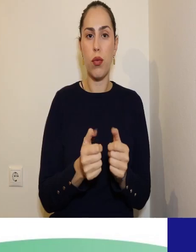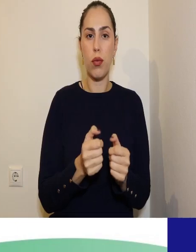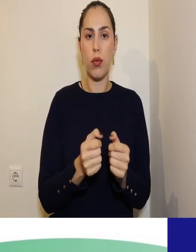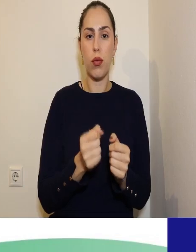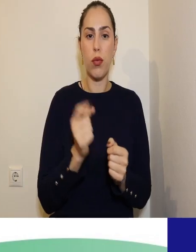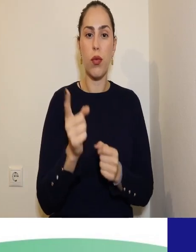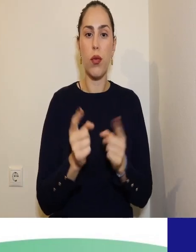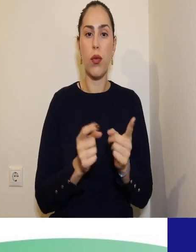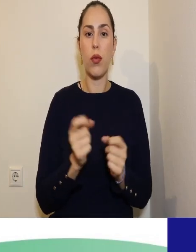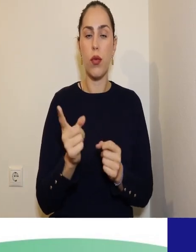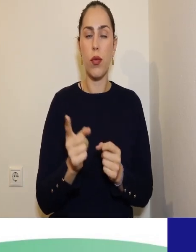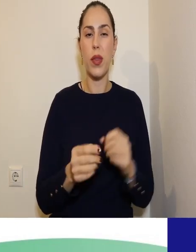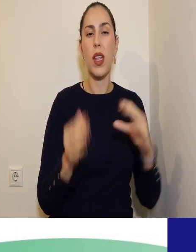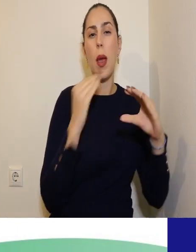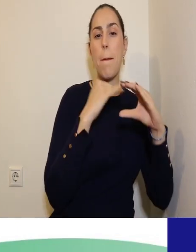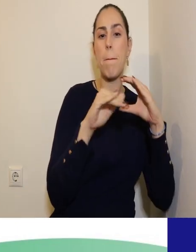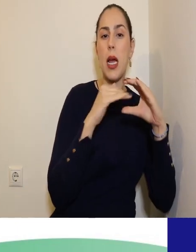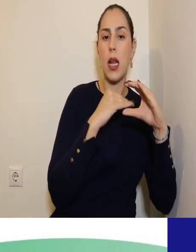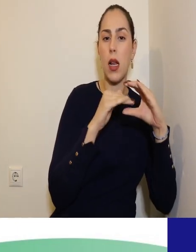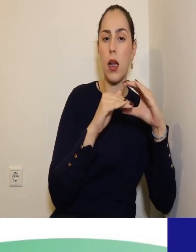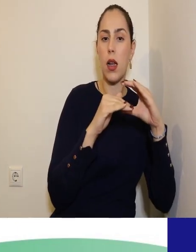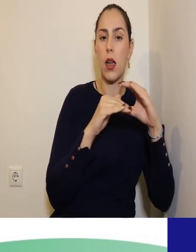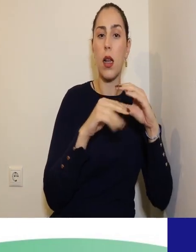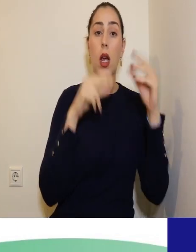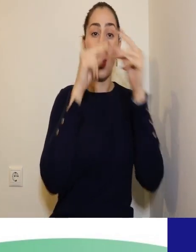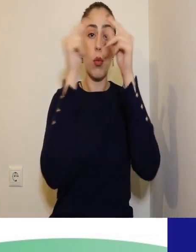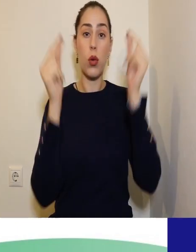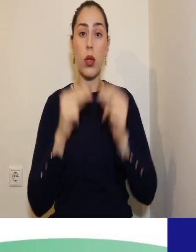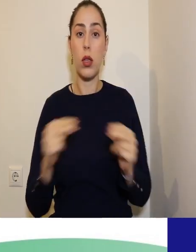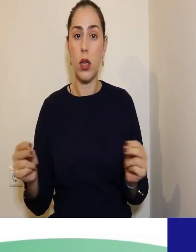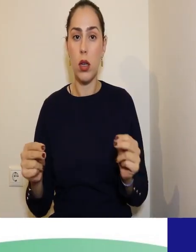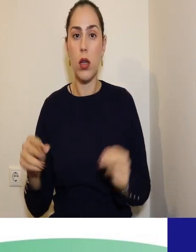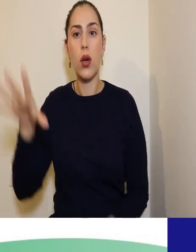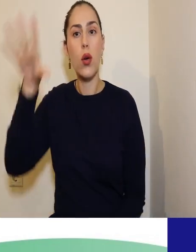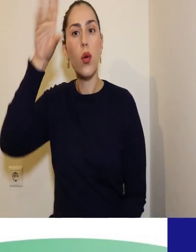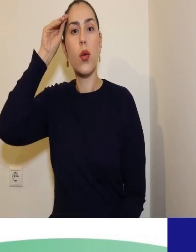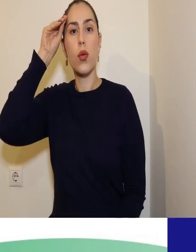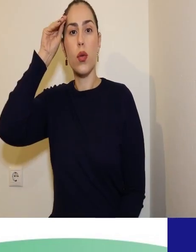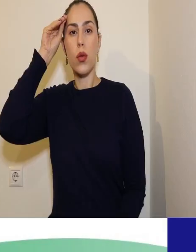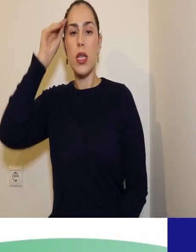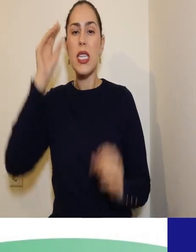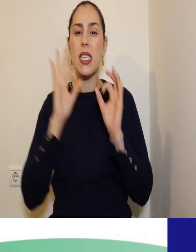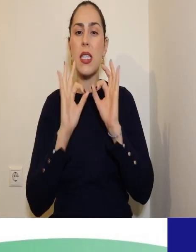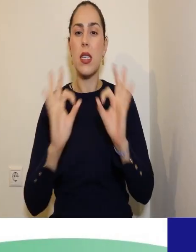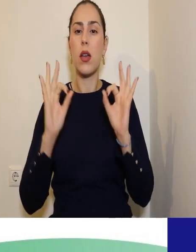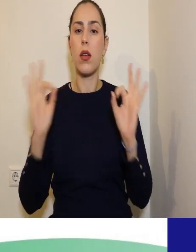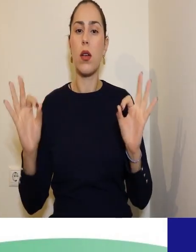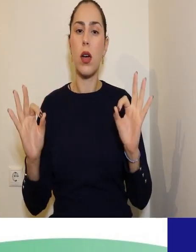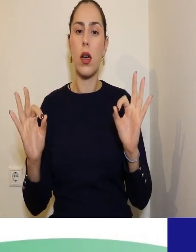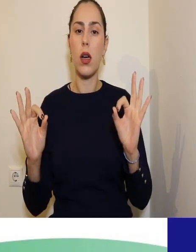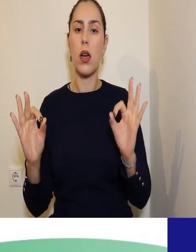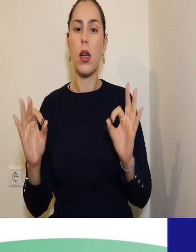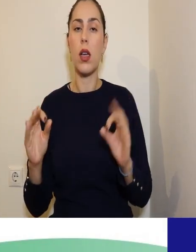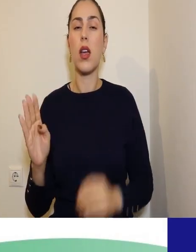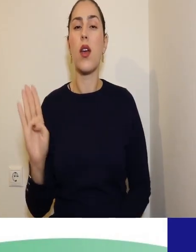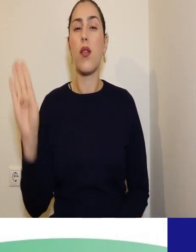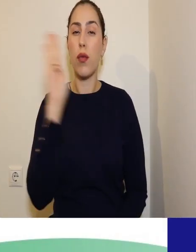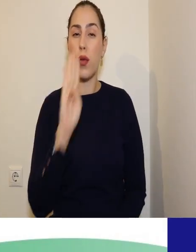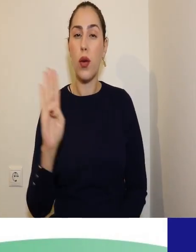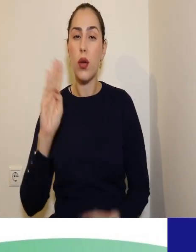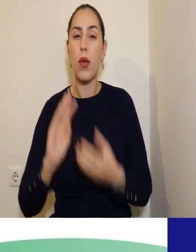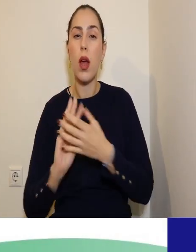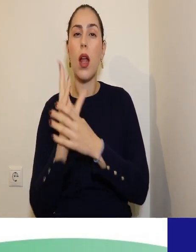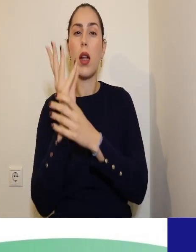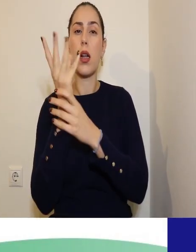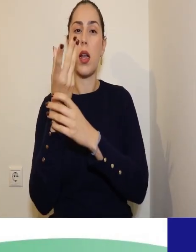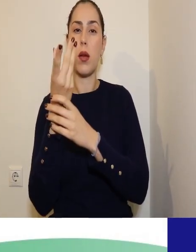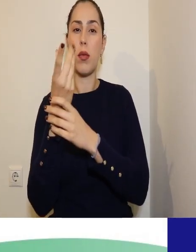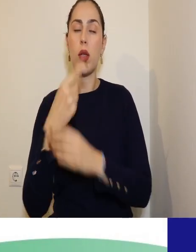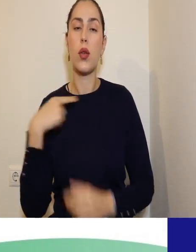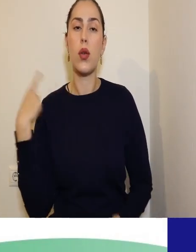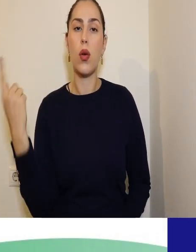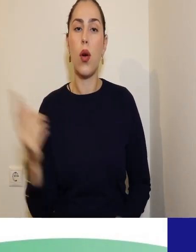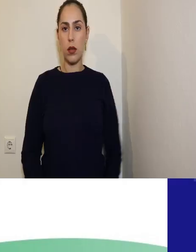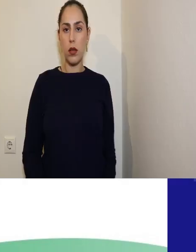In addition, our internal communication is based on text messages and emails, to ensure everyone understands and participates in our vision for sustainable development.